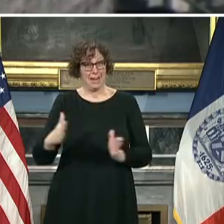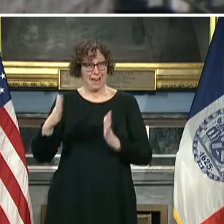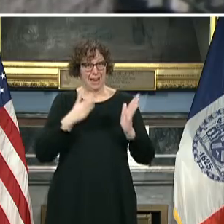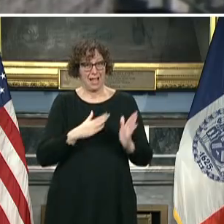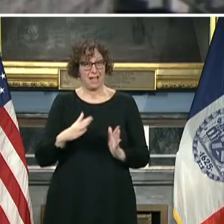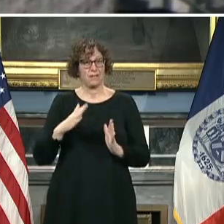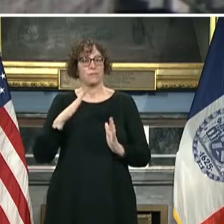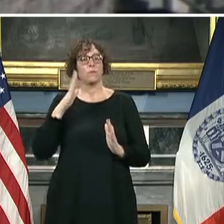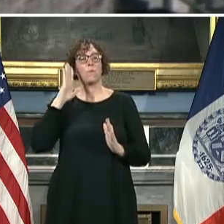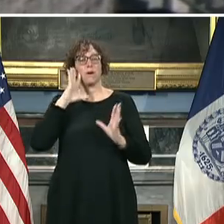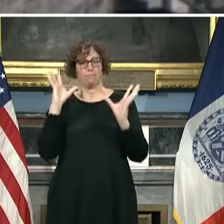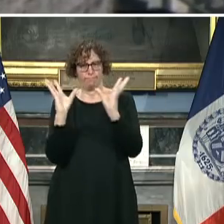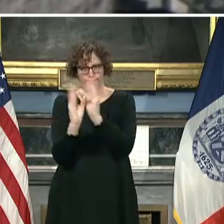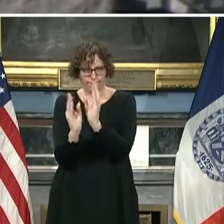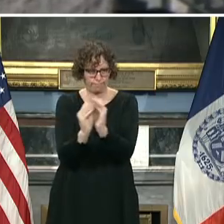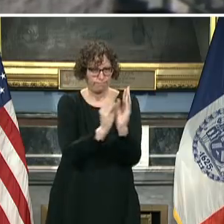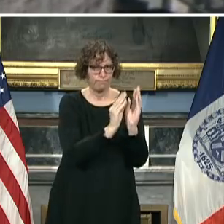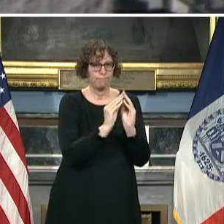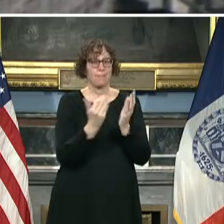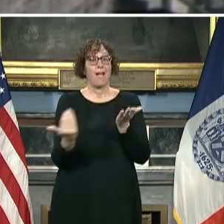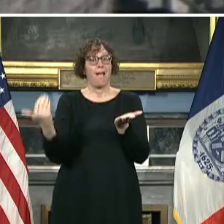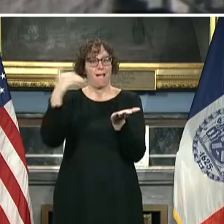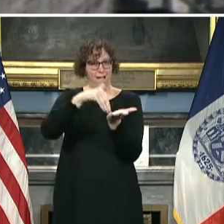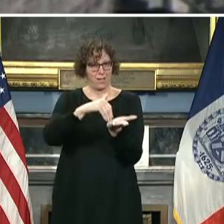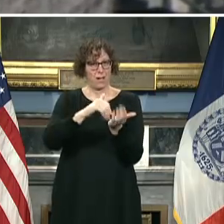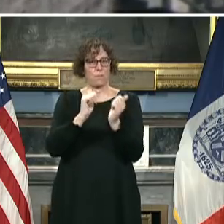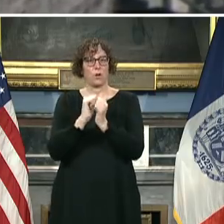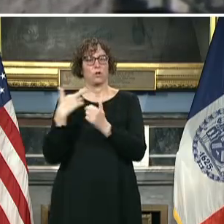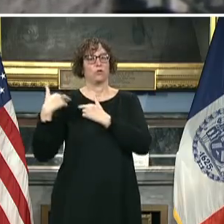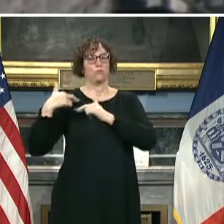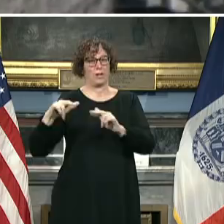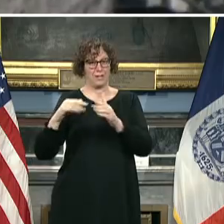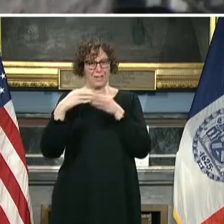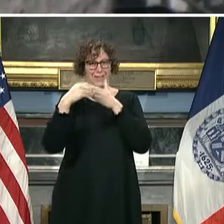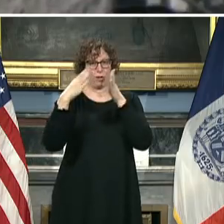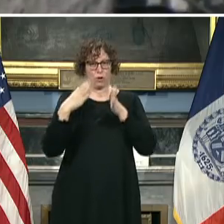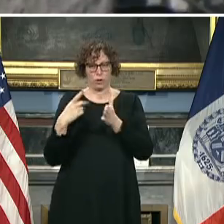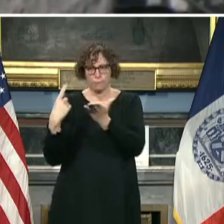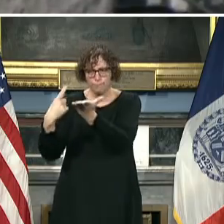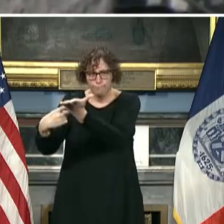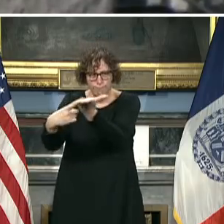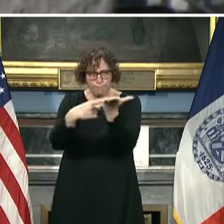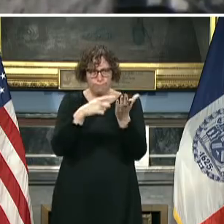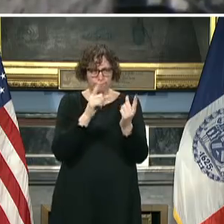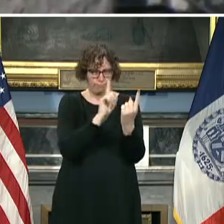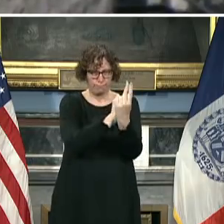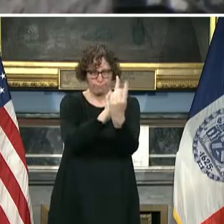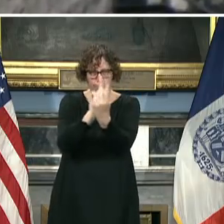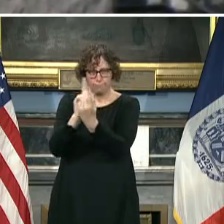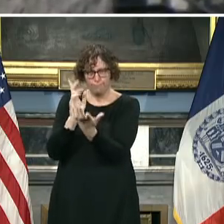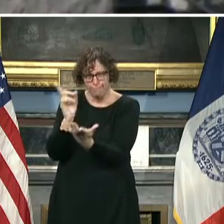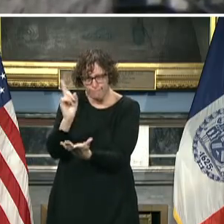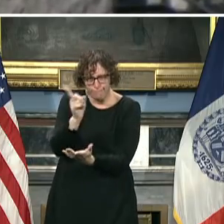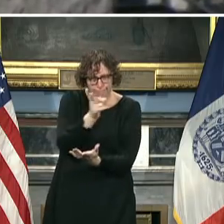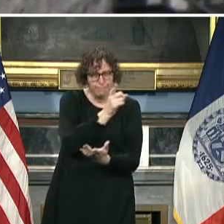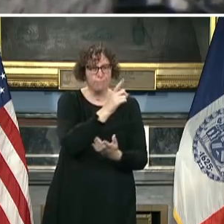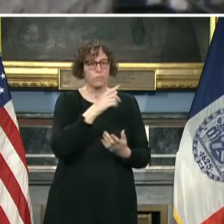PEOPLE, WE JUST CANNOT TOLERATE AT THIS MOMENT IN HISTO RYANY GAHETRINGS, AND UNFORTUNATELY WE HAVE NO CHOICE